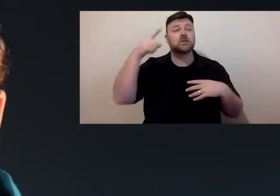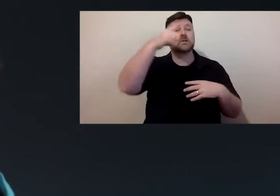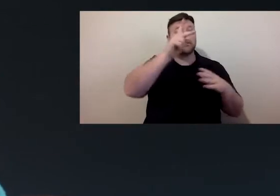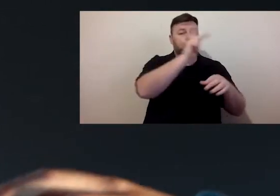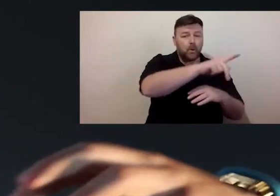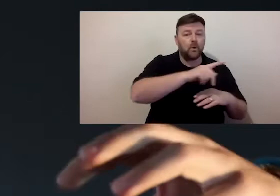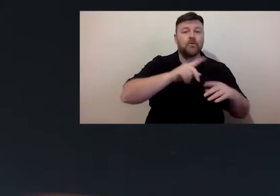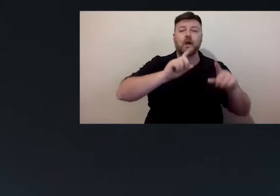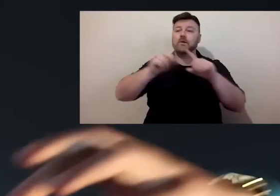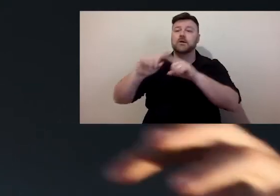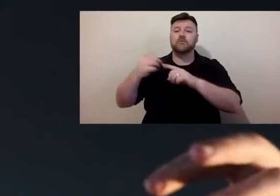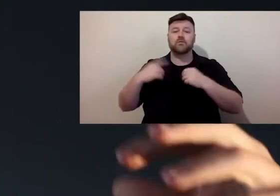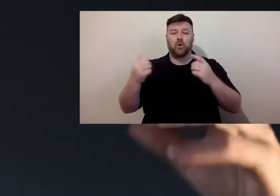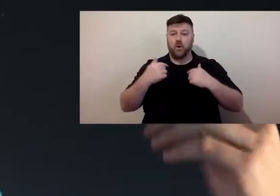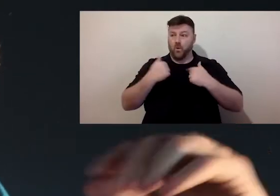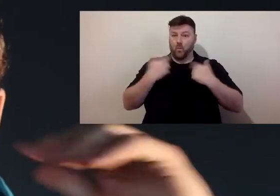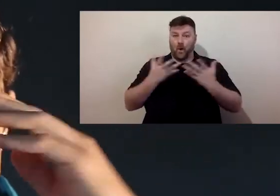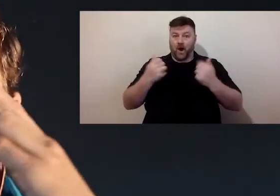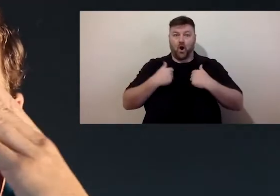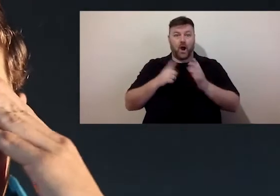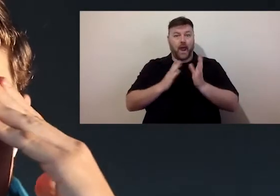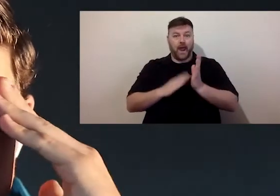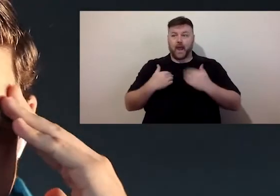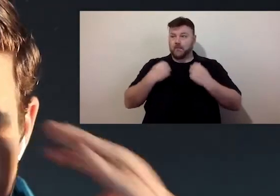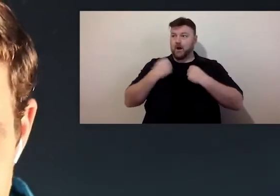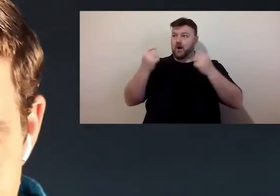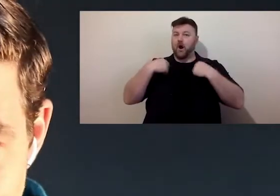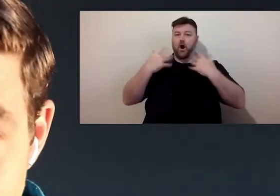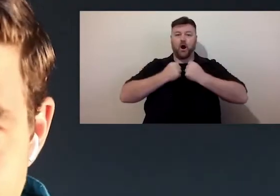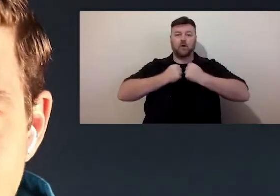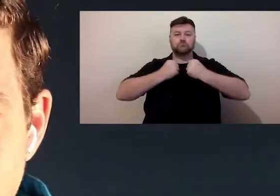this radius that I see myself in, and the GIF of Dance project that